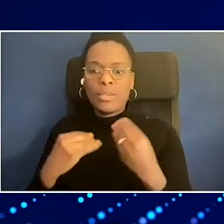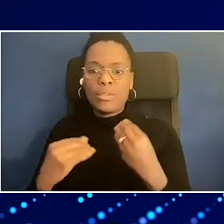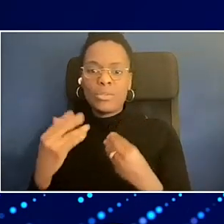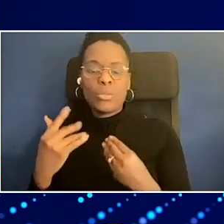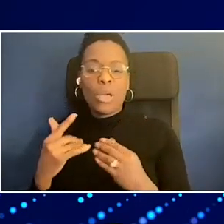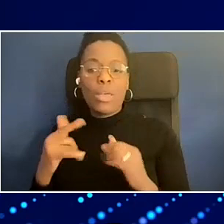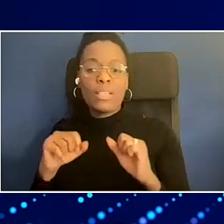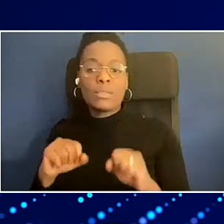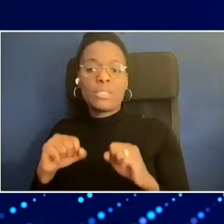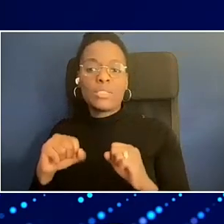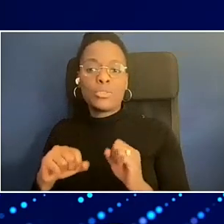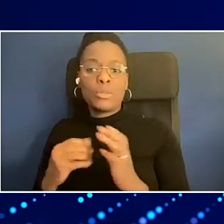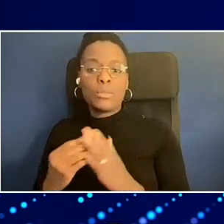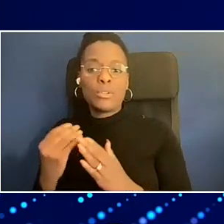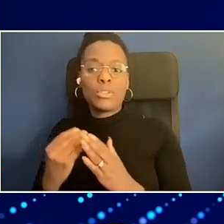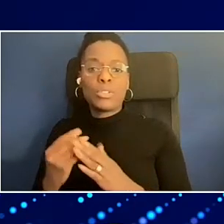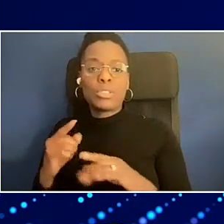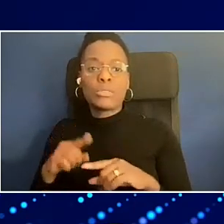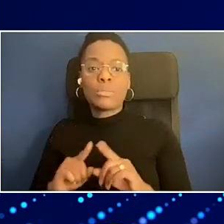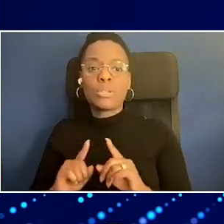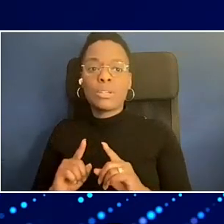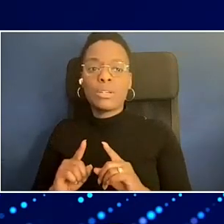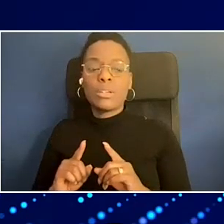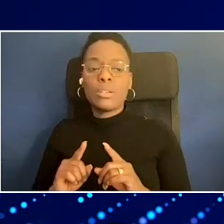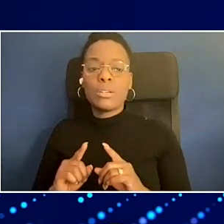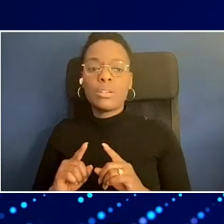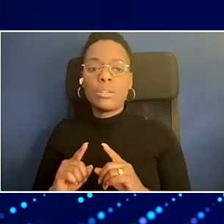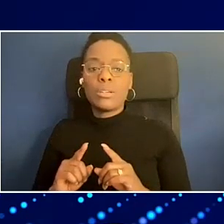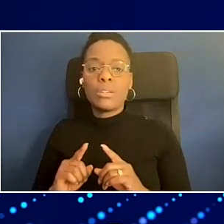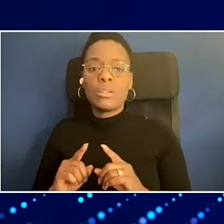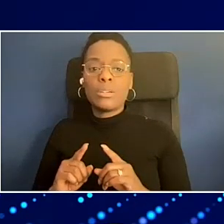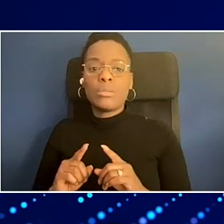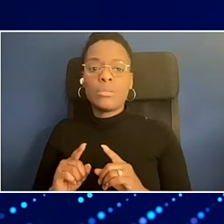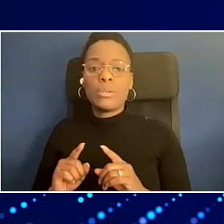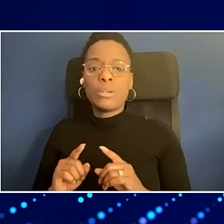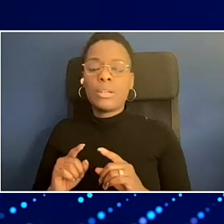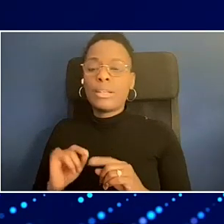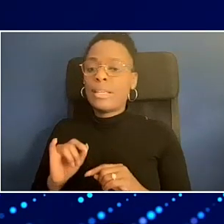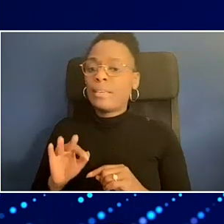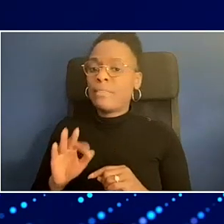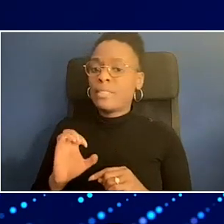But where there's- just whether it's cash on- you know, whether it's true cash